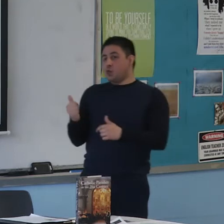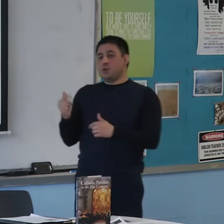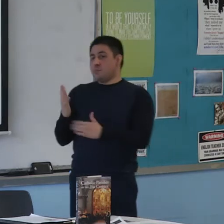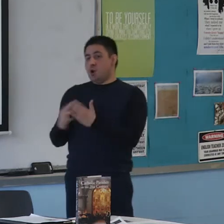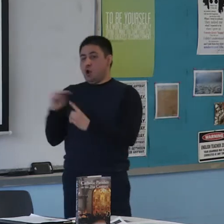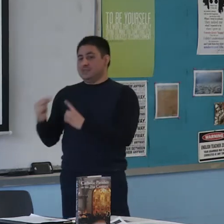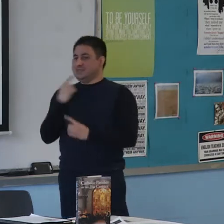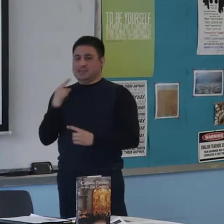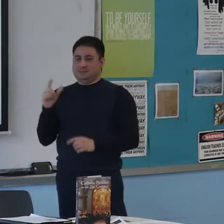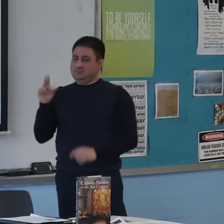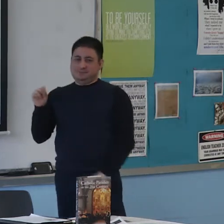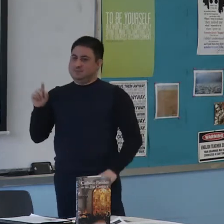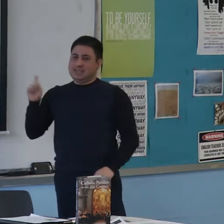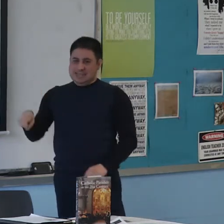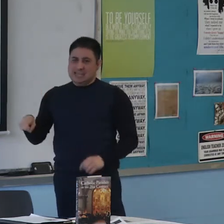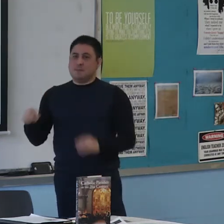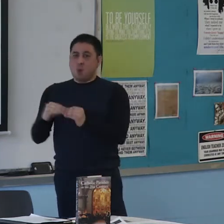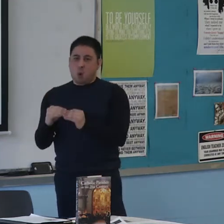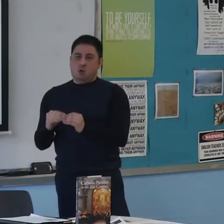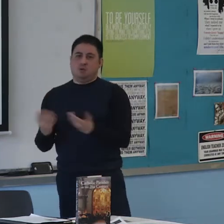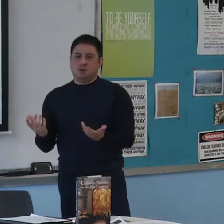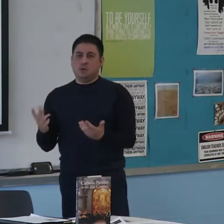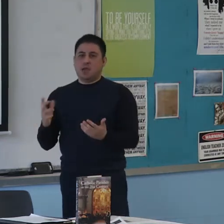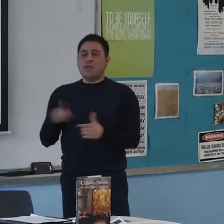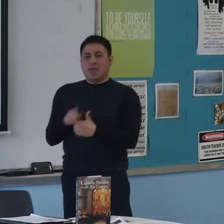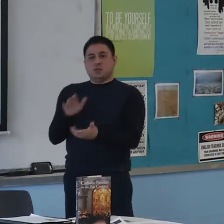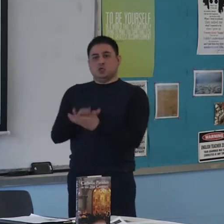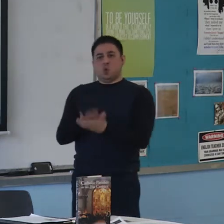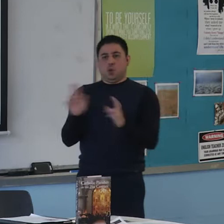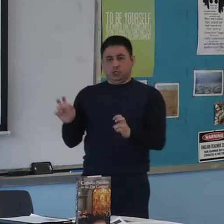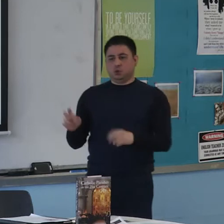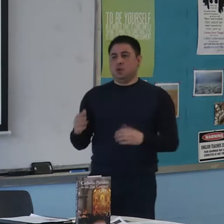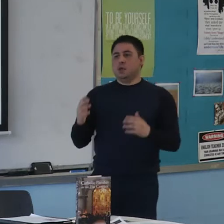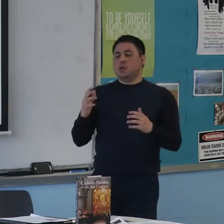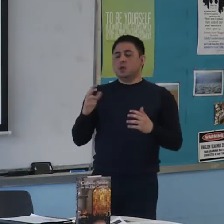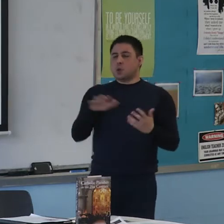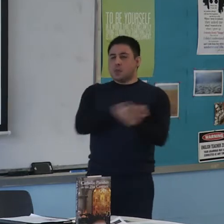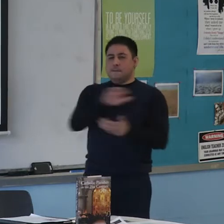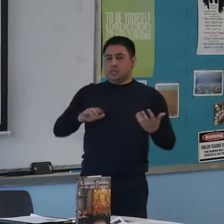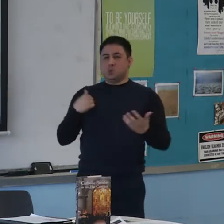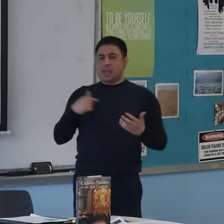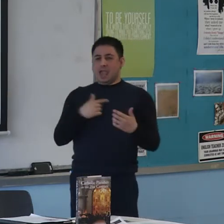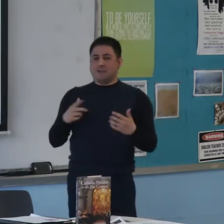and then on the school issue. So, the mix is we have across the country and